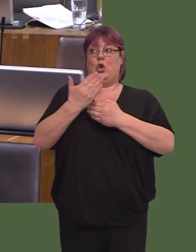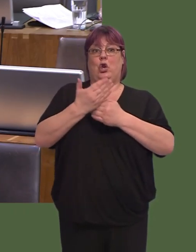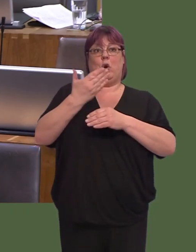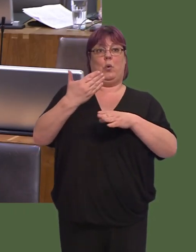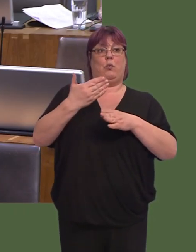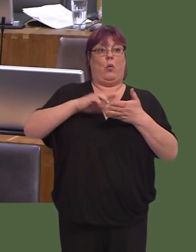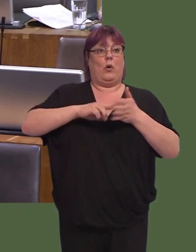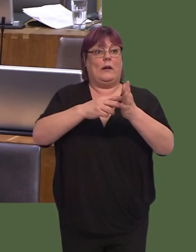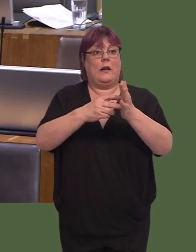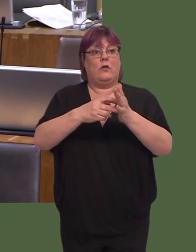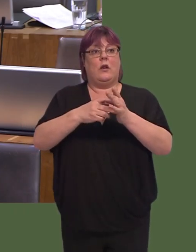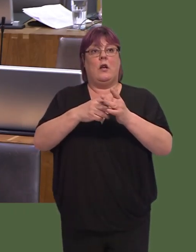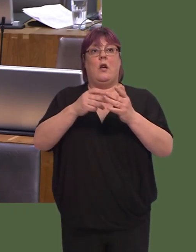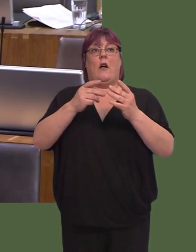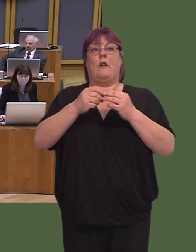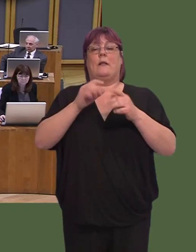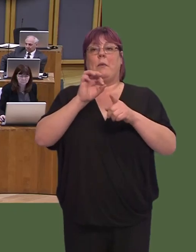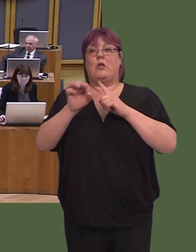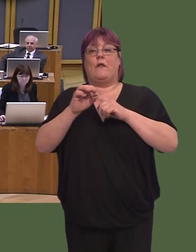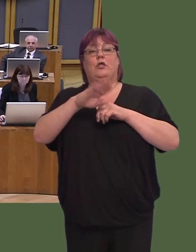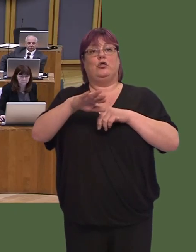of Welsh-medium childcare provision as well.